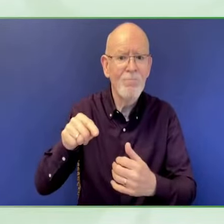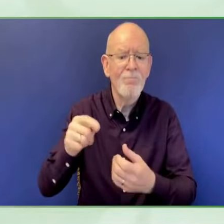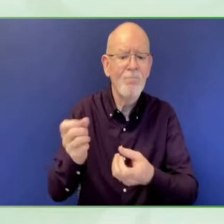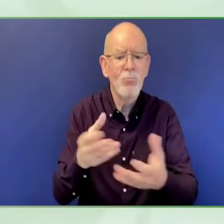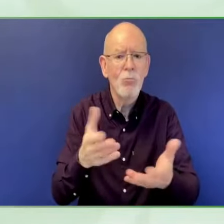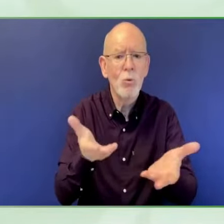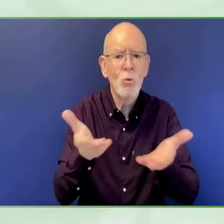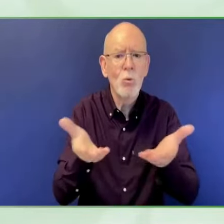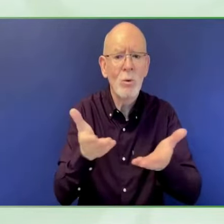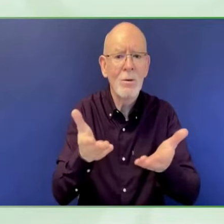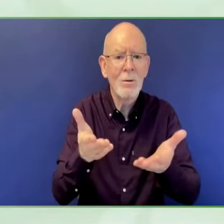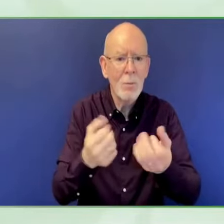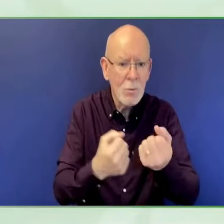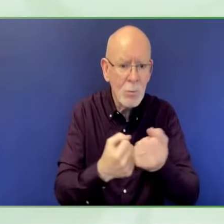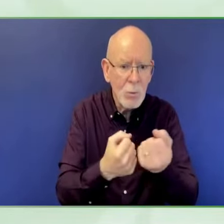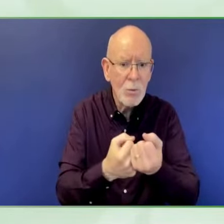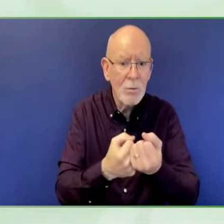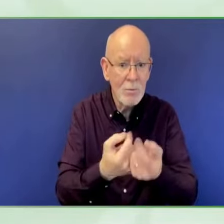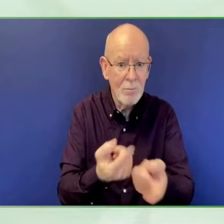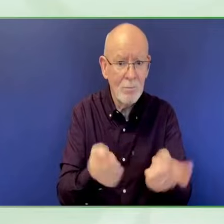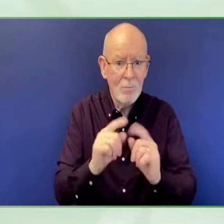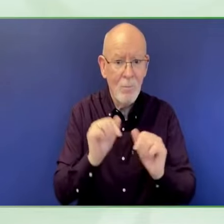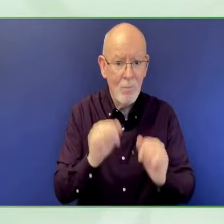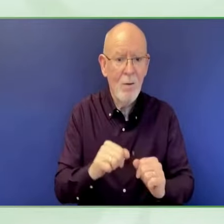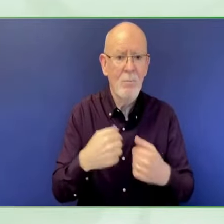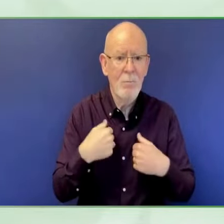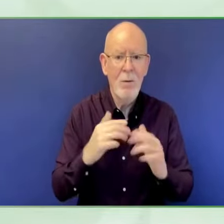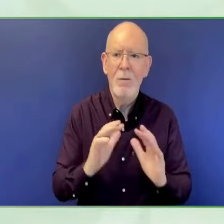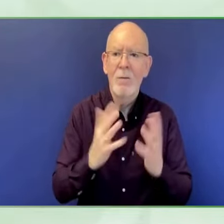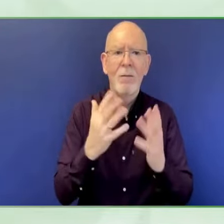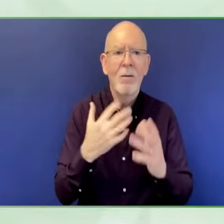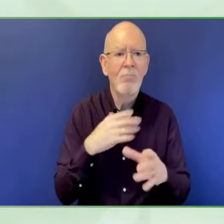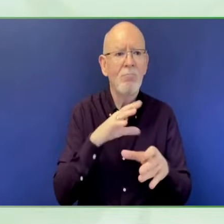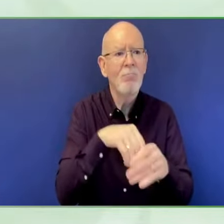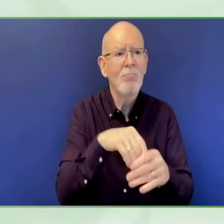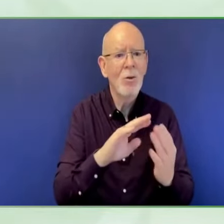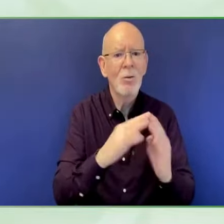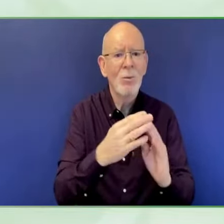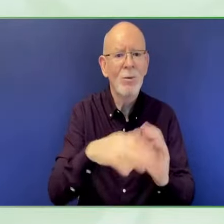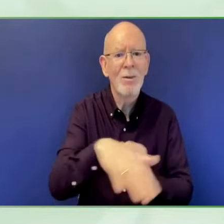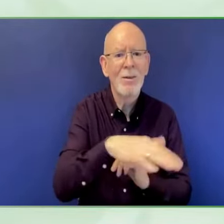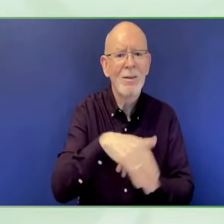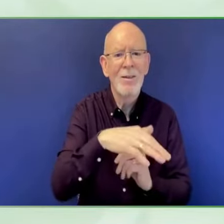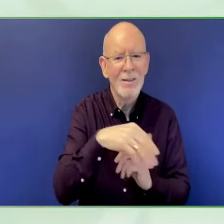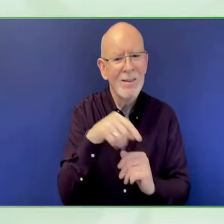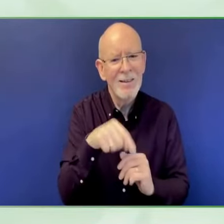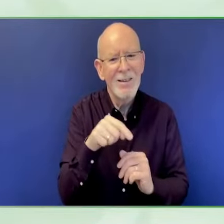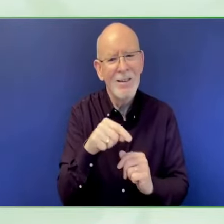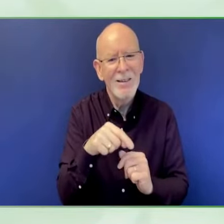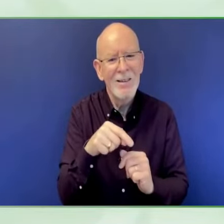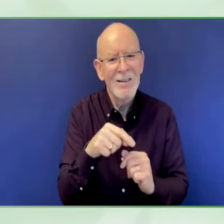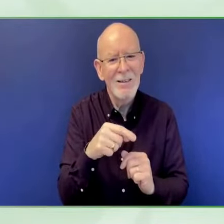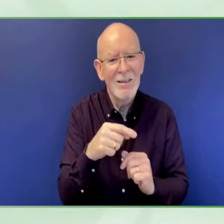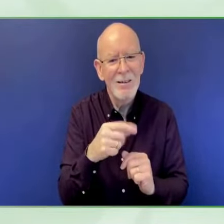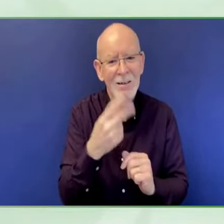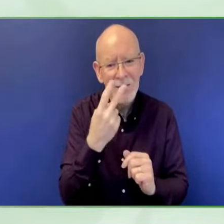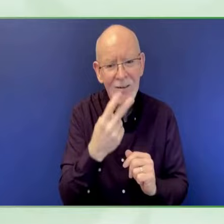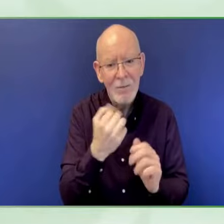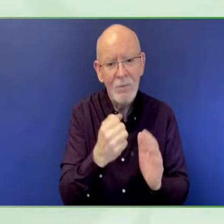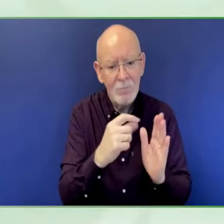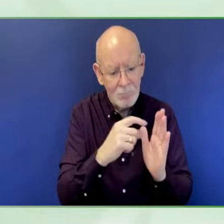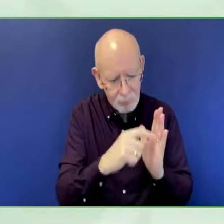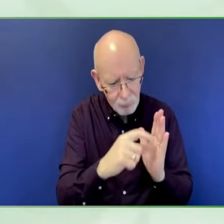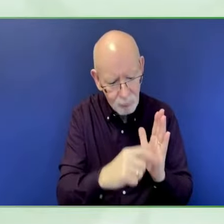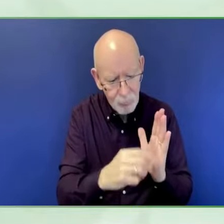Can states repeal all laws that deprived persons with disabilities